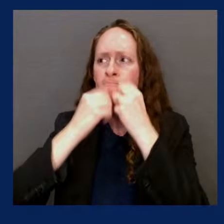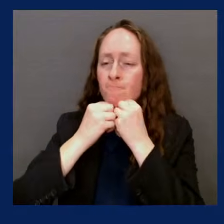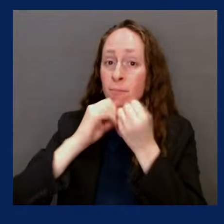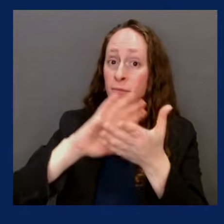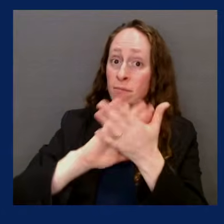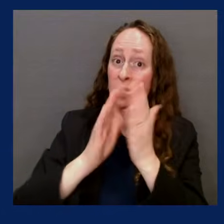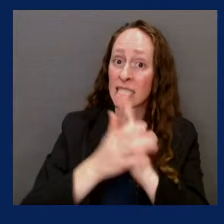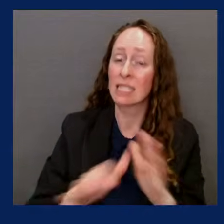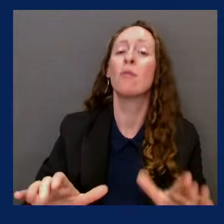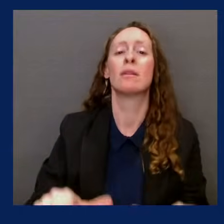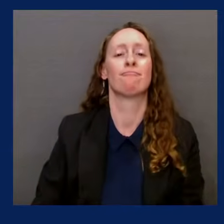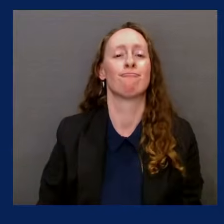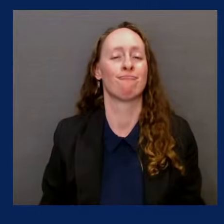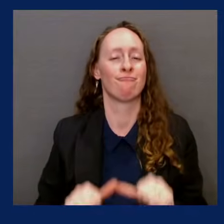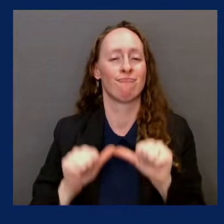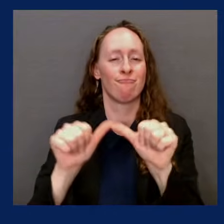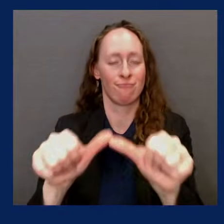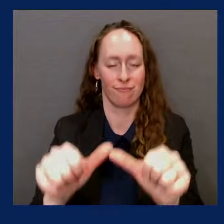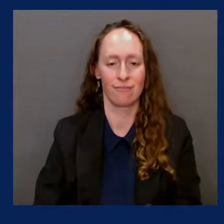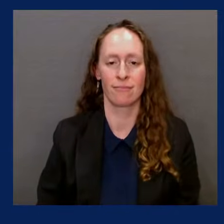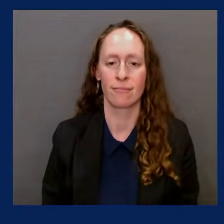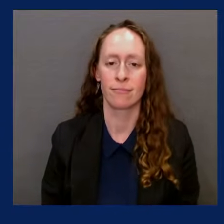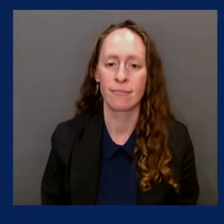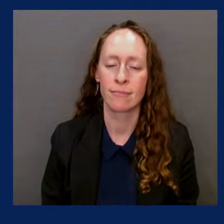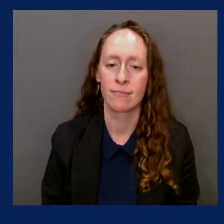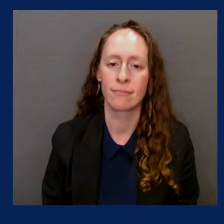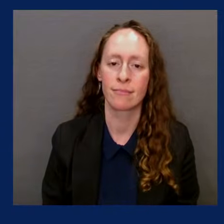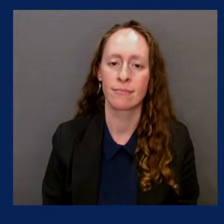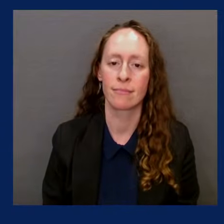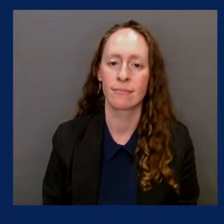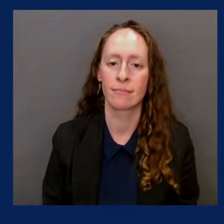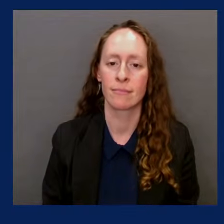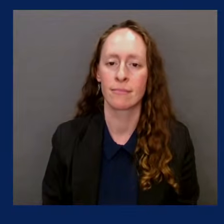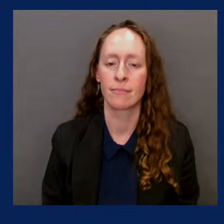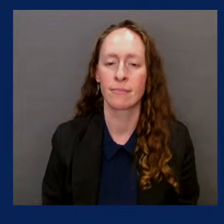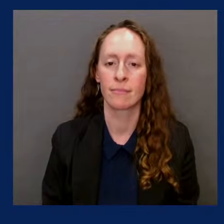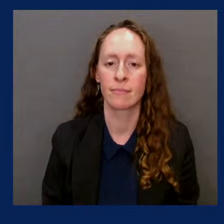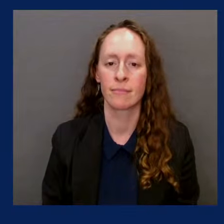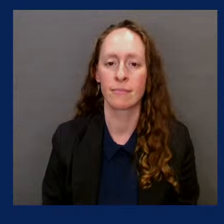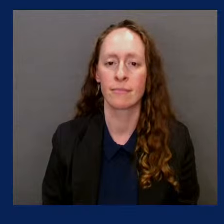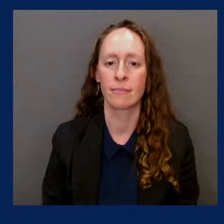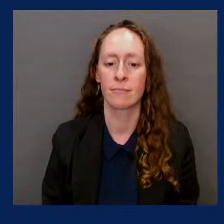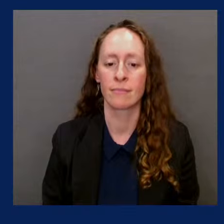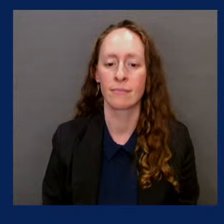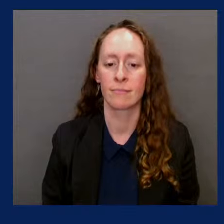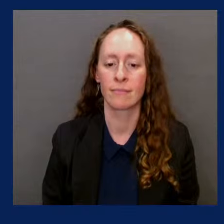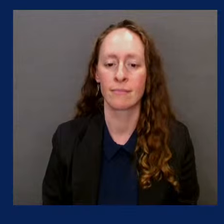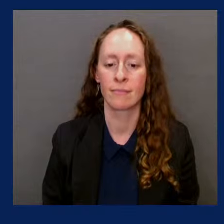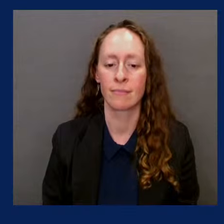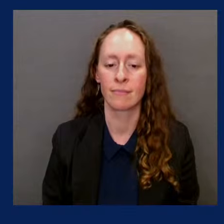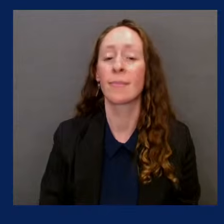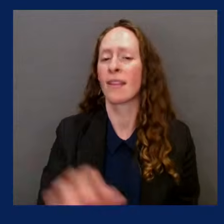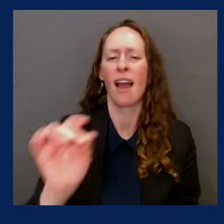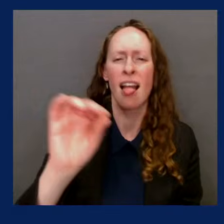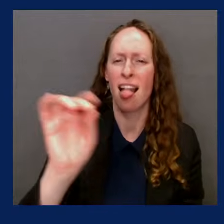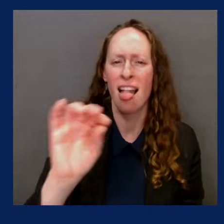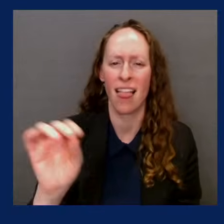Prime Minister Albanese: Your turn. President Biden: Oh, I get to ask. I'm going to get to -- okay. PBS. Ms. -- Ms. Lopez.